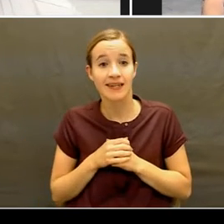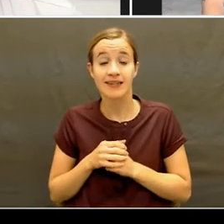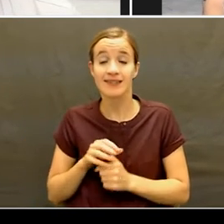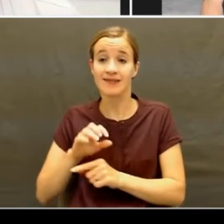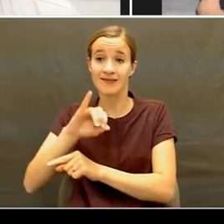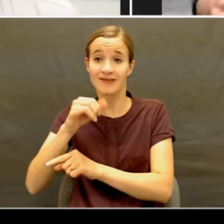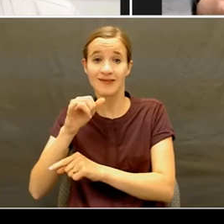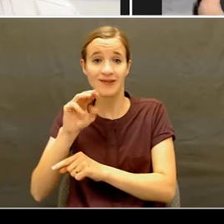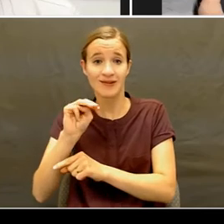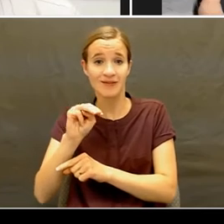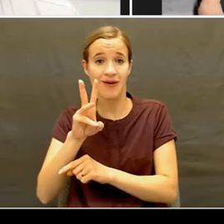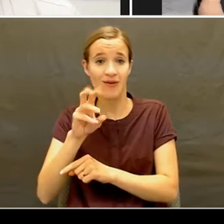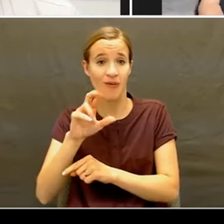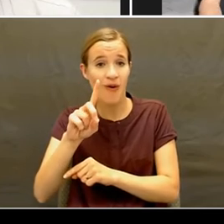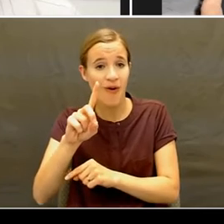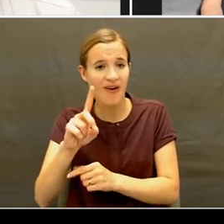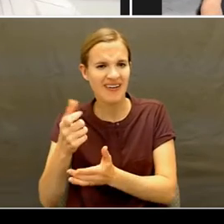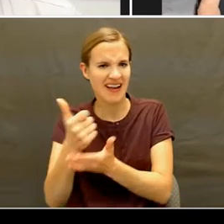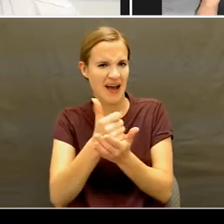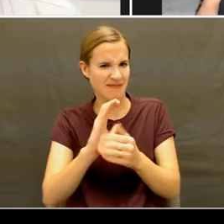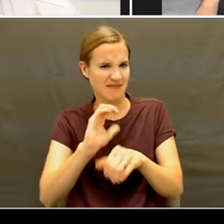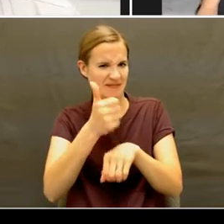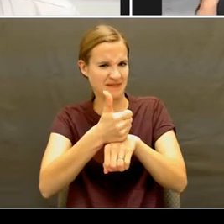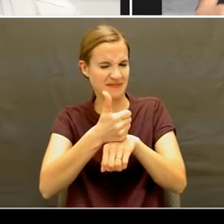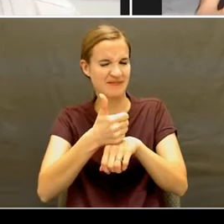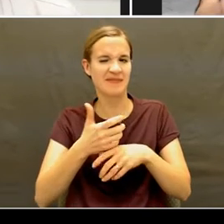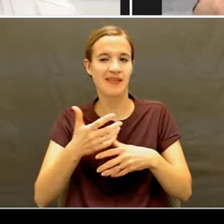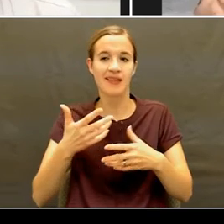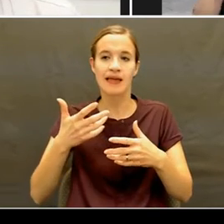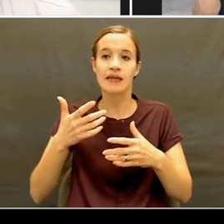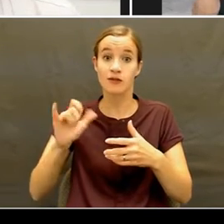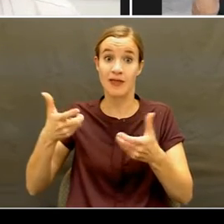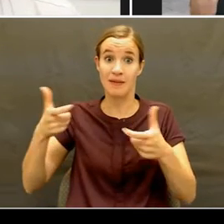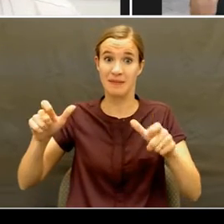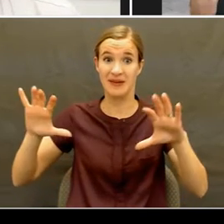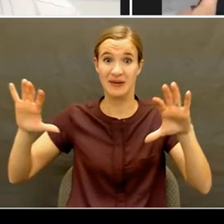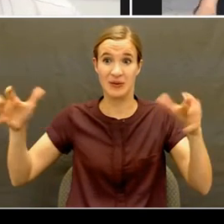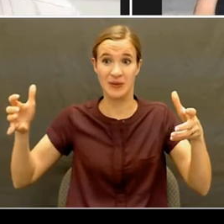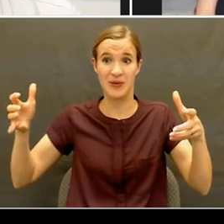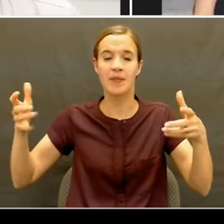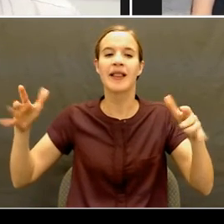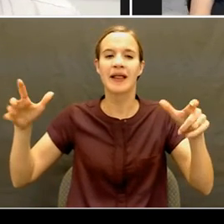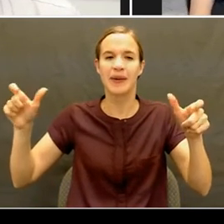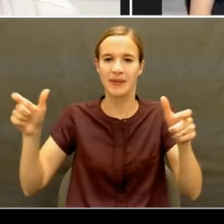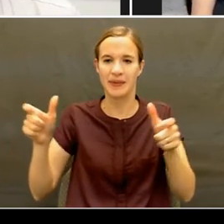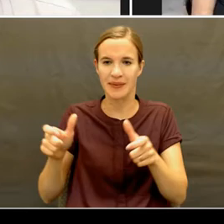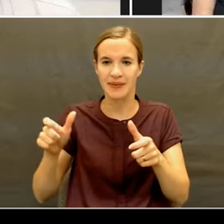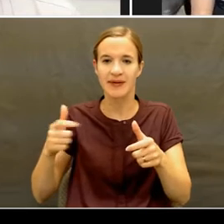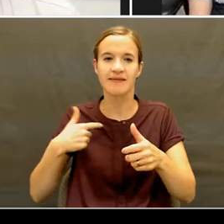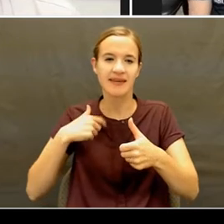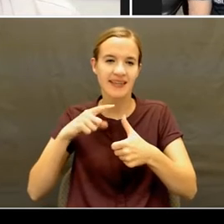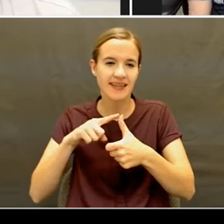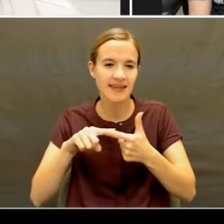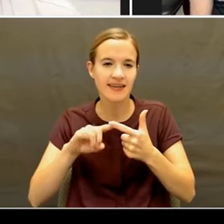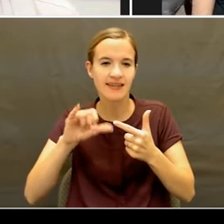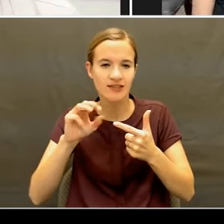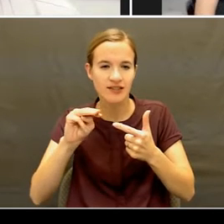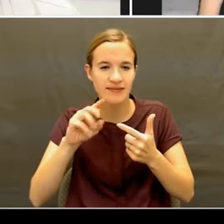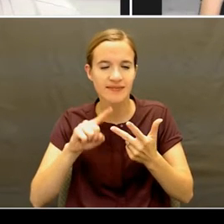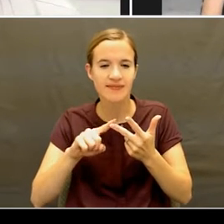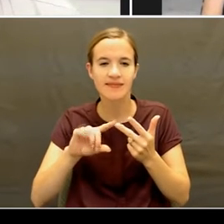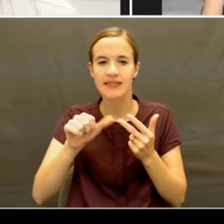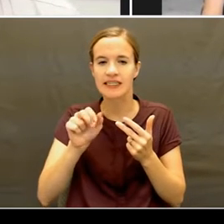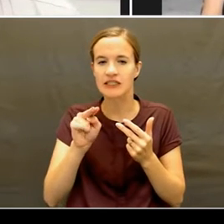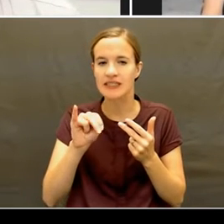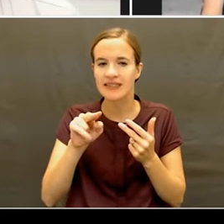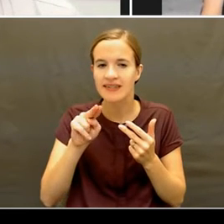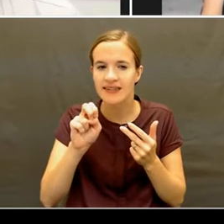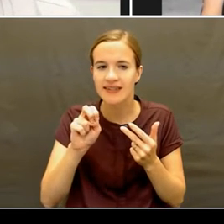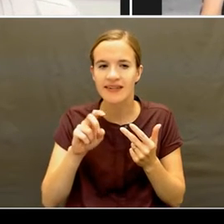together I made them became just Jim and I and Janine and